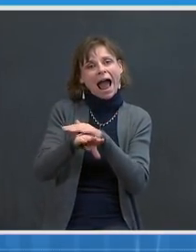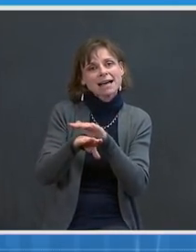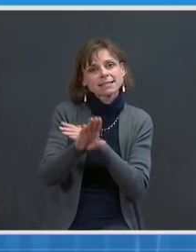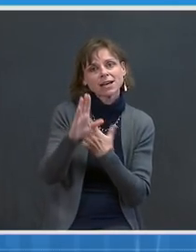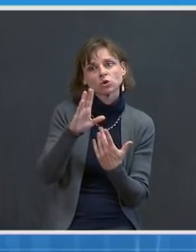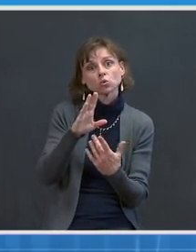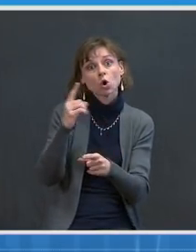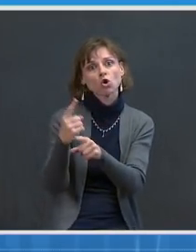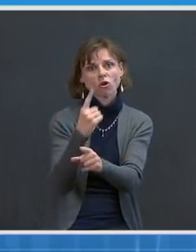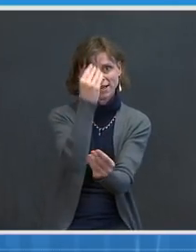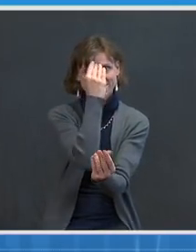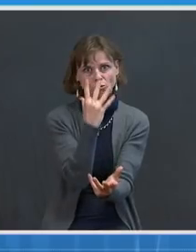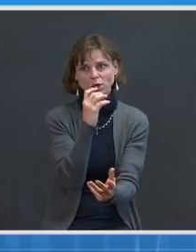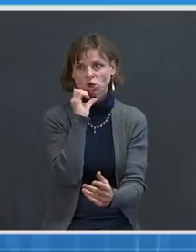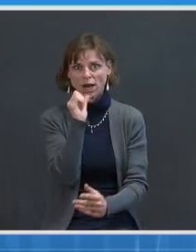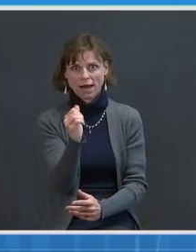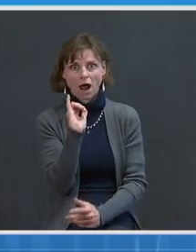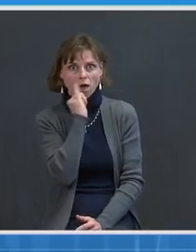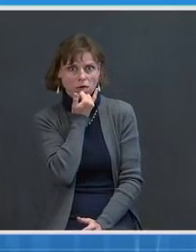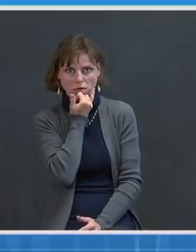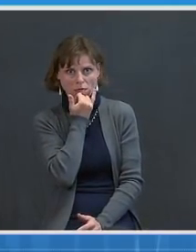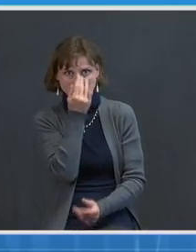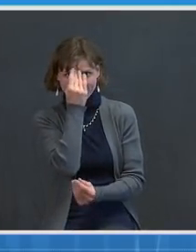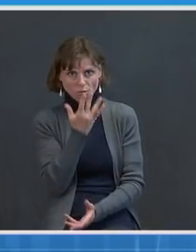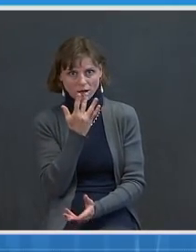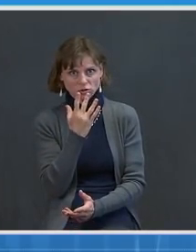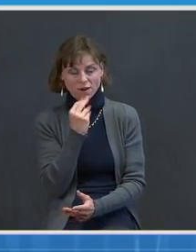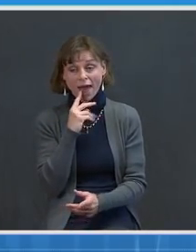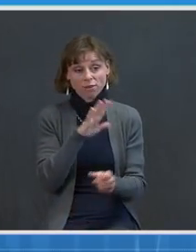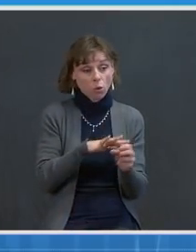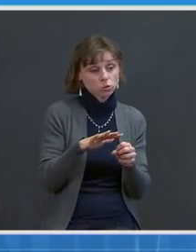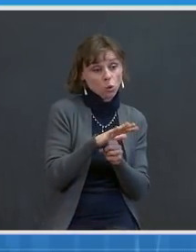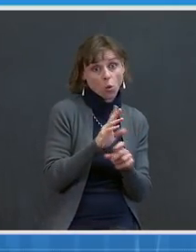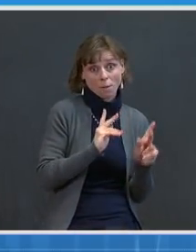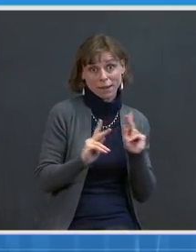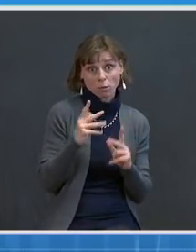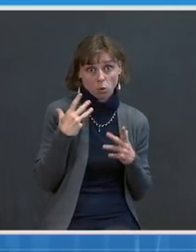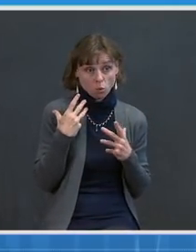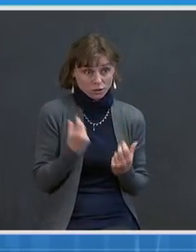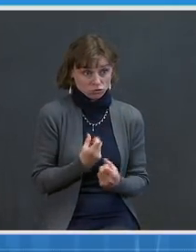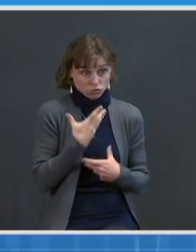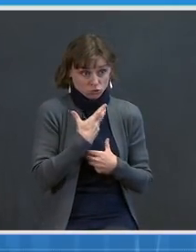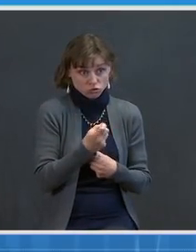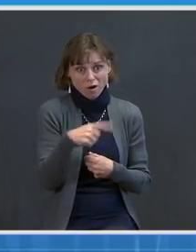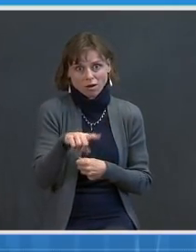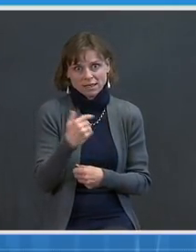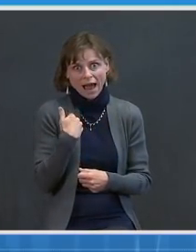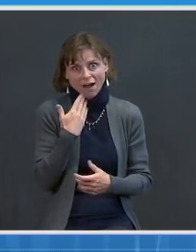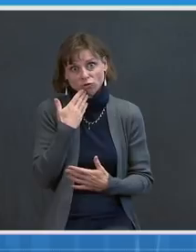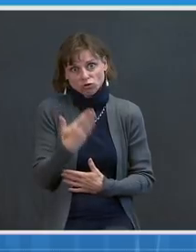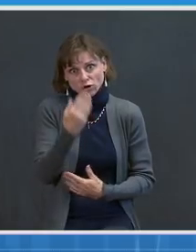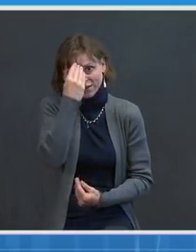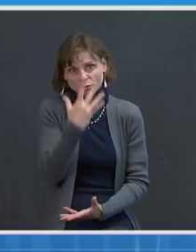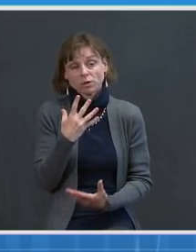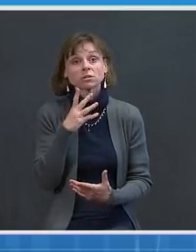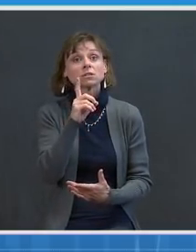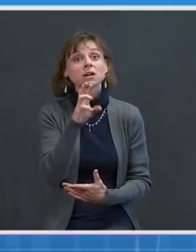trusted people have access to that information as is -- we continue to make vaccines more broadly available. Dr. Fauci, is there anything you wanted to add on that?